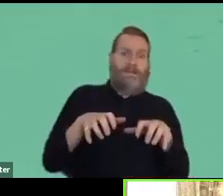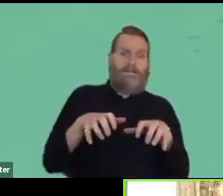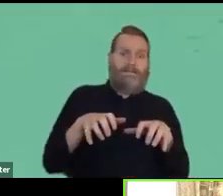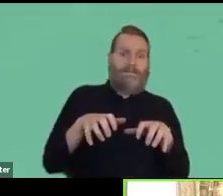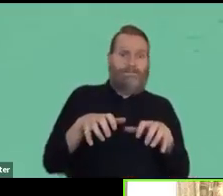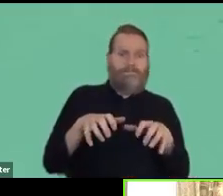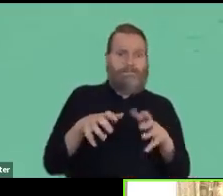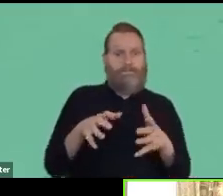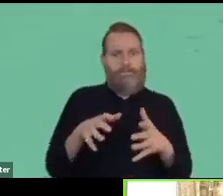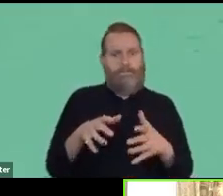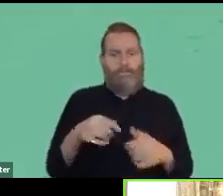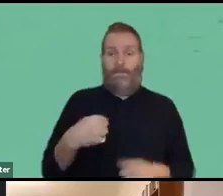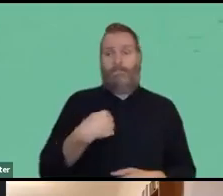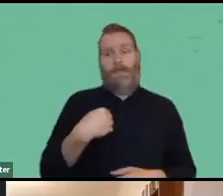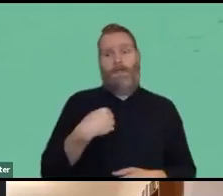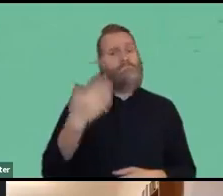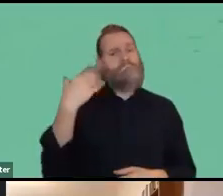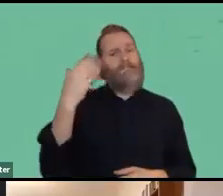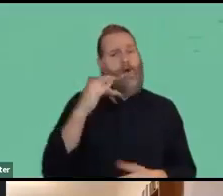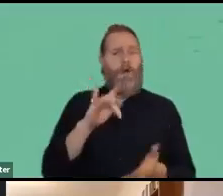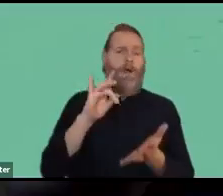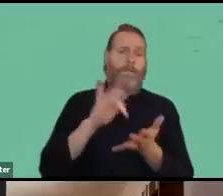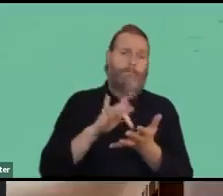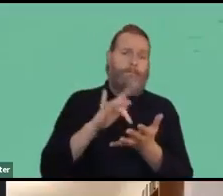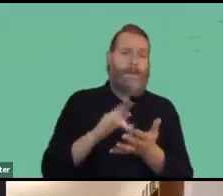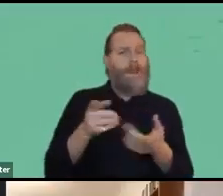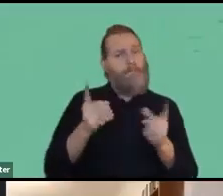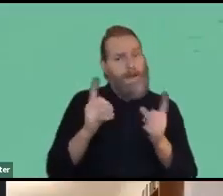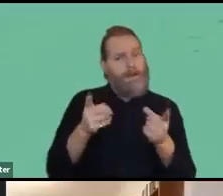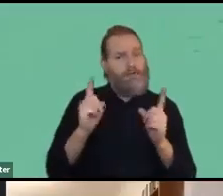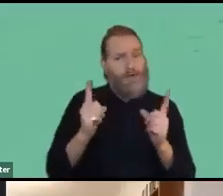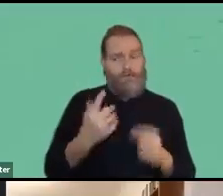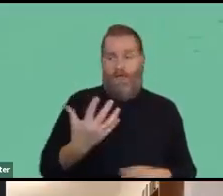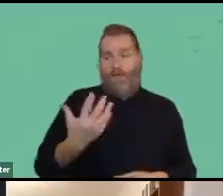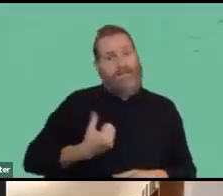you know middling manager I had a pretty decent salary I have to say not as much someone now